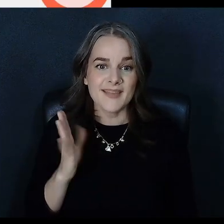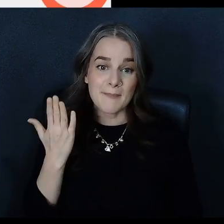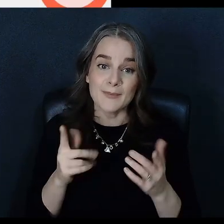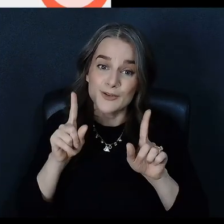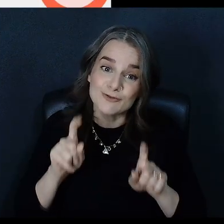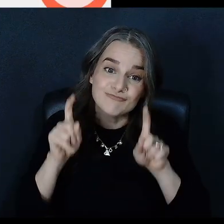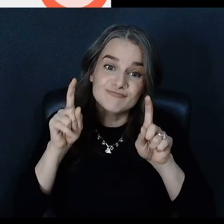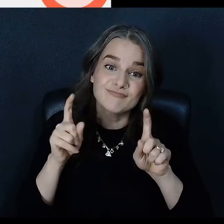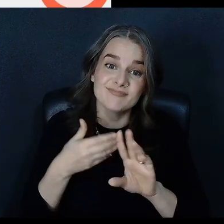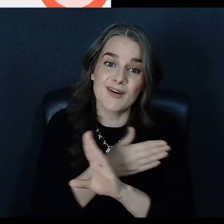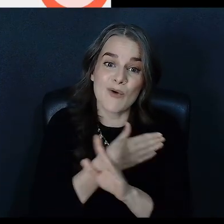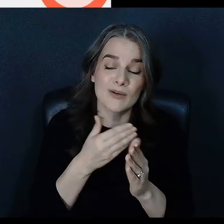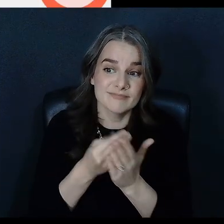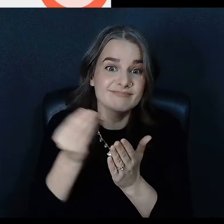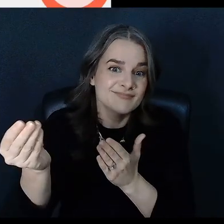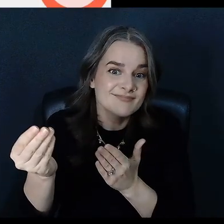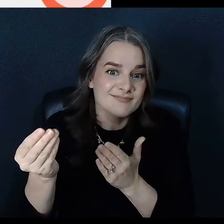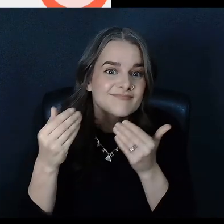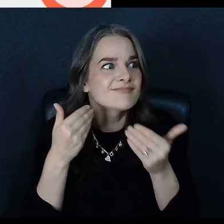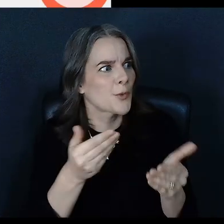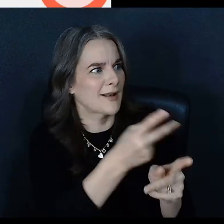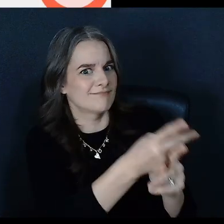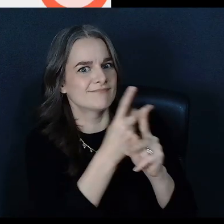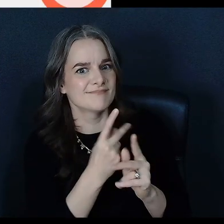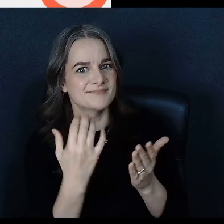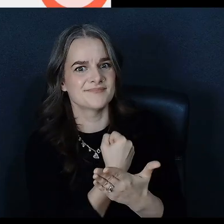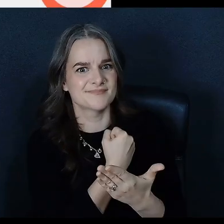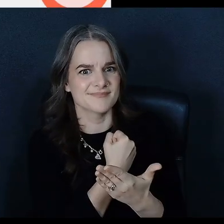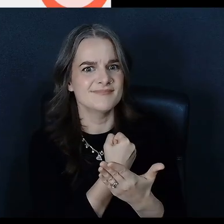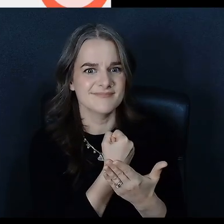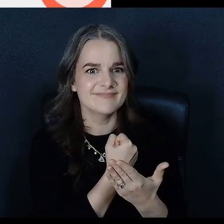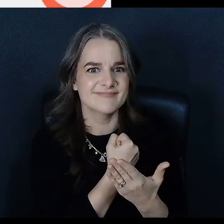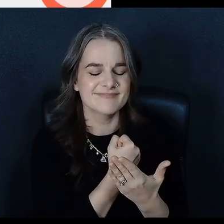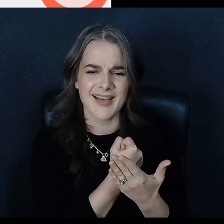So take advantage of a lending program. That's what they're there for-- to make sure that people make the right decisions